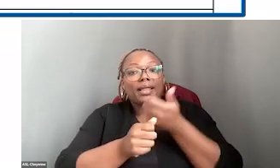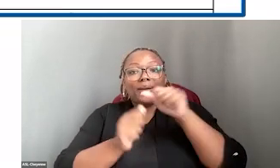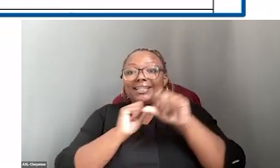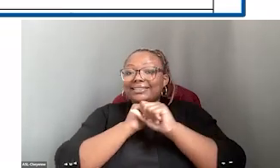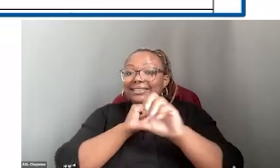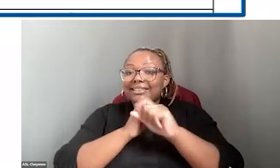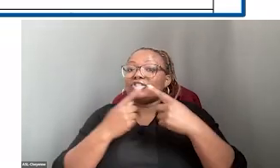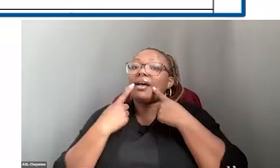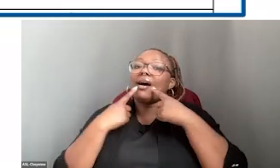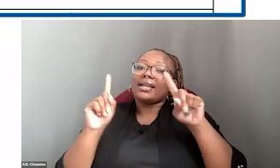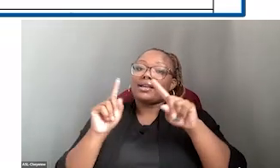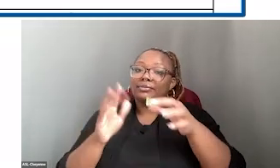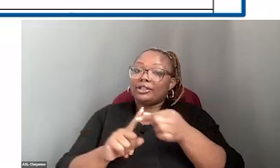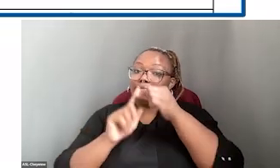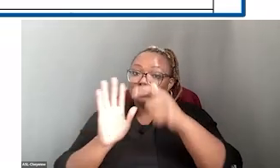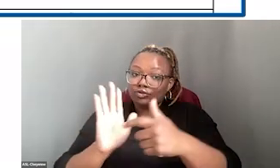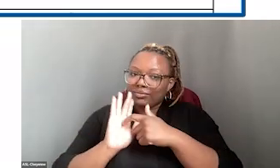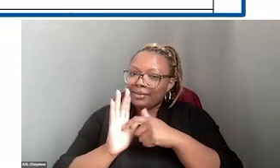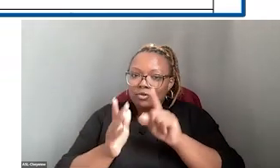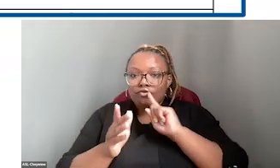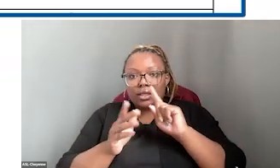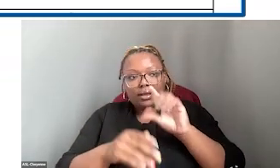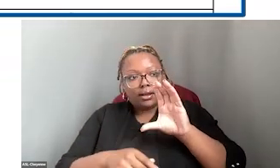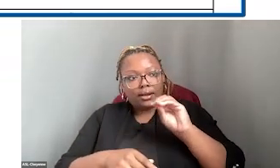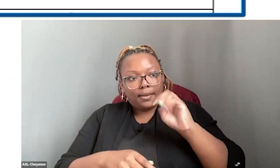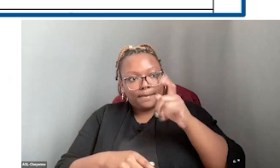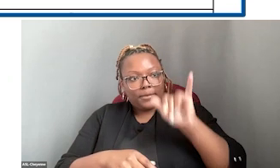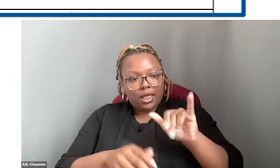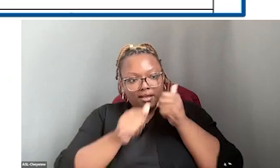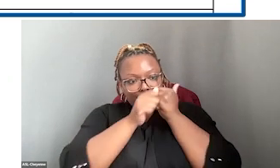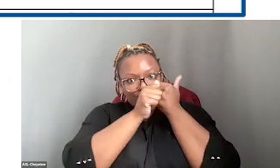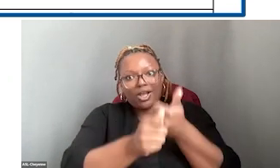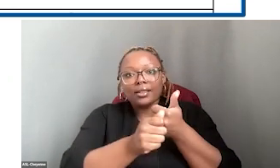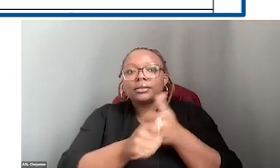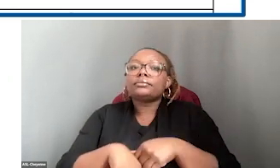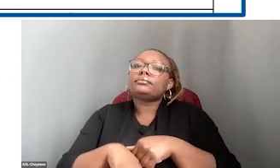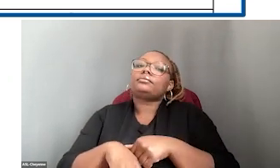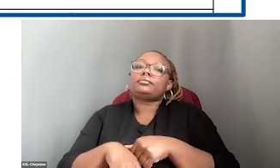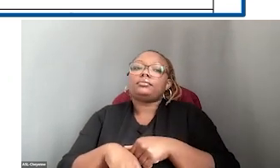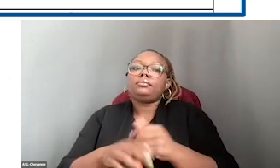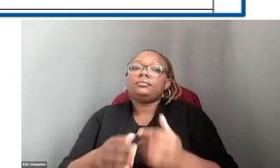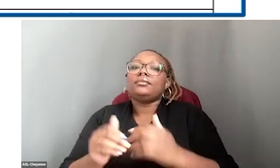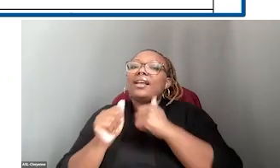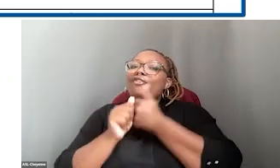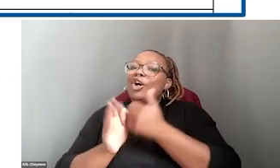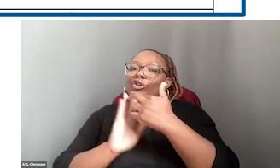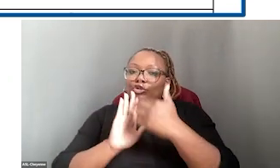Again, there's the next point there is, "Adhere to the terms and conditions of the award," which are included as part of the award notices.